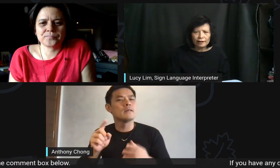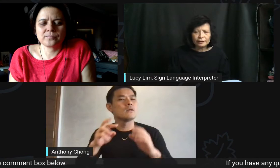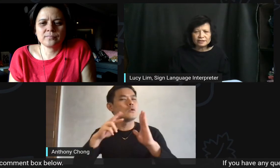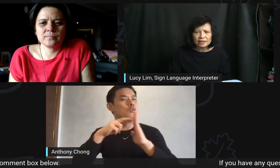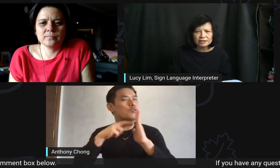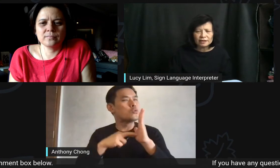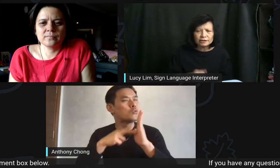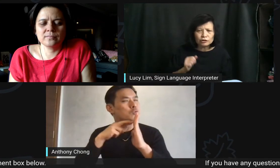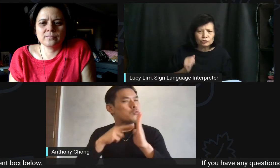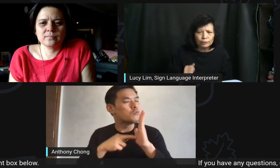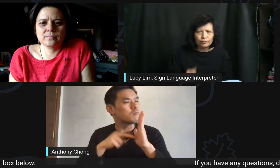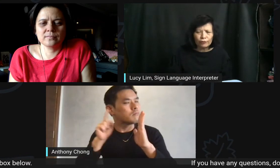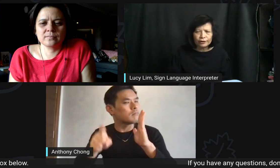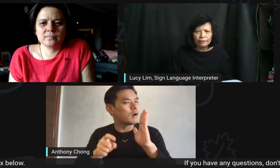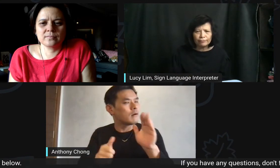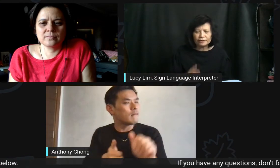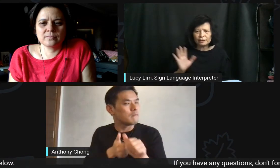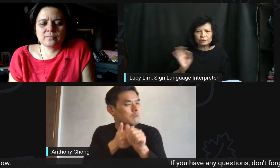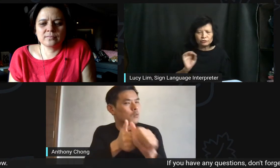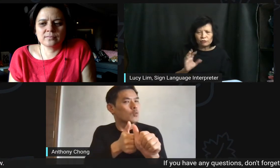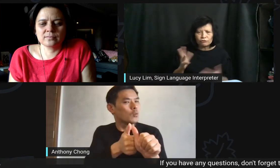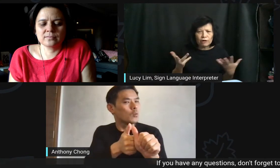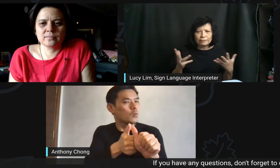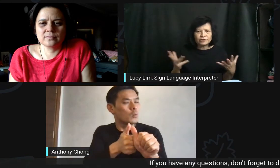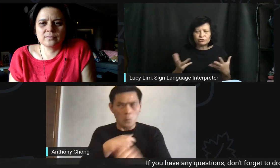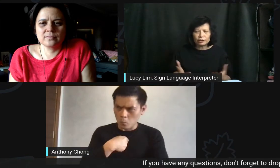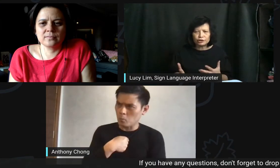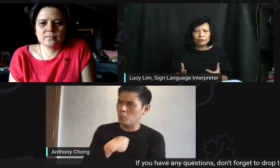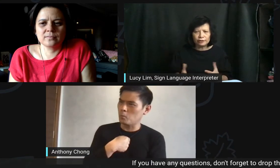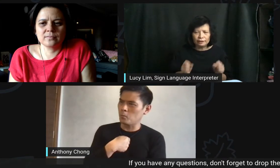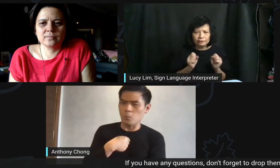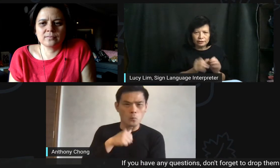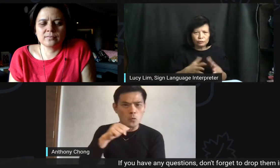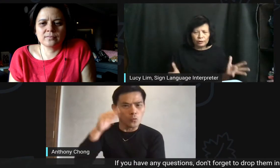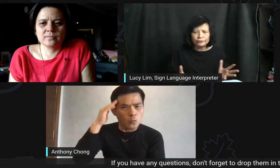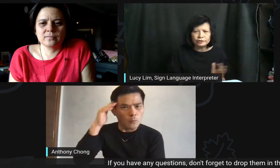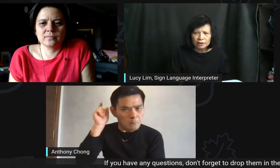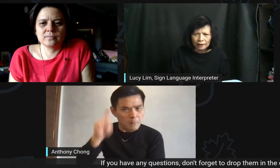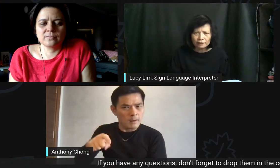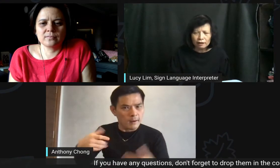he said that's a good poem but there's no grammar structure in what you sign.